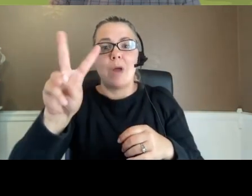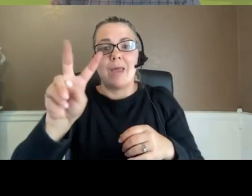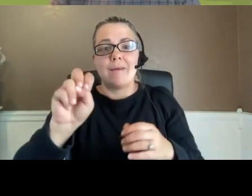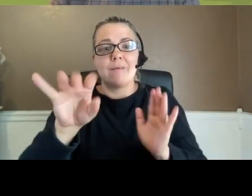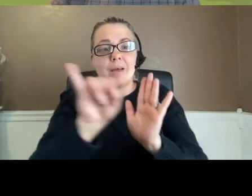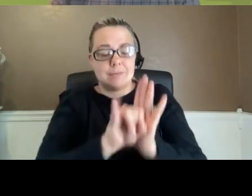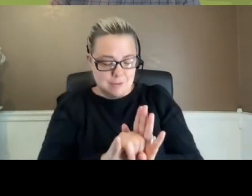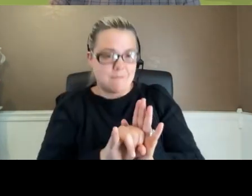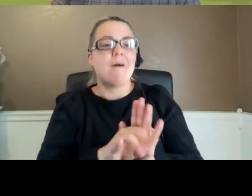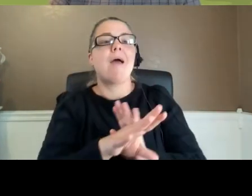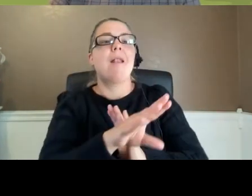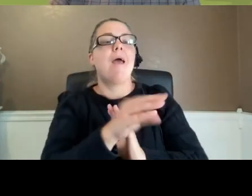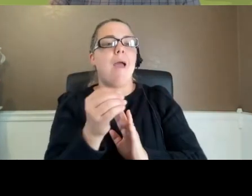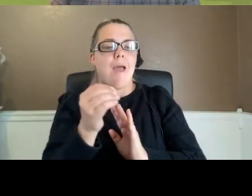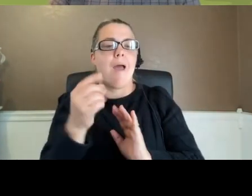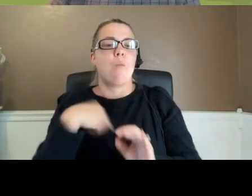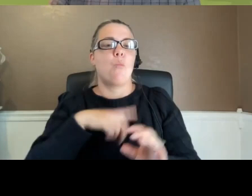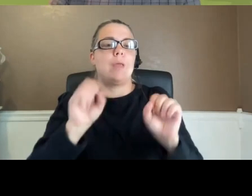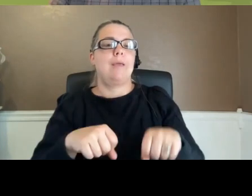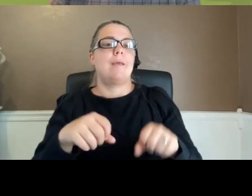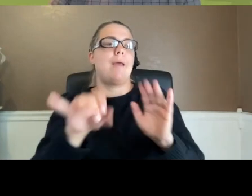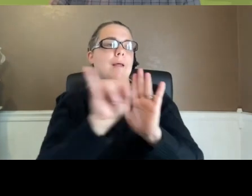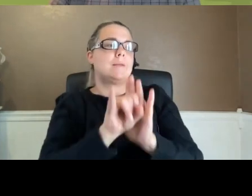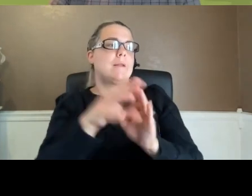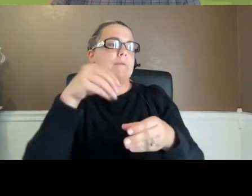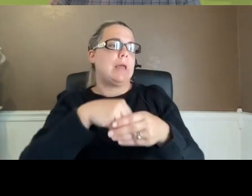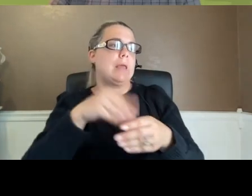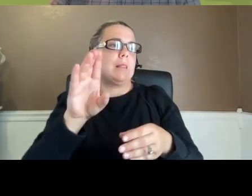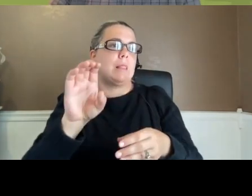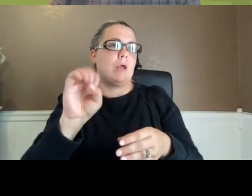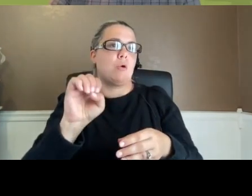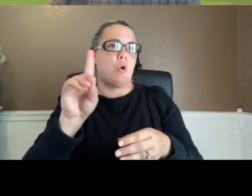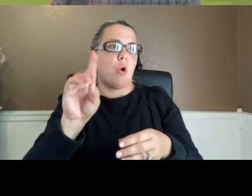you to kind of see it in a little more detail why that particular error has been identified.